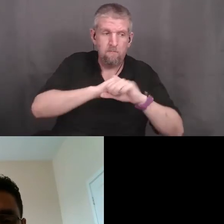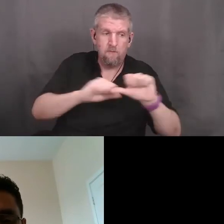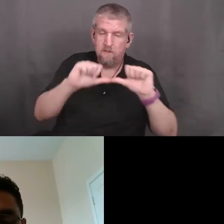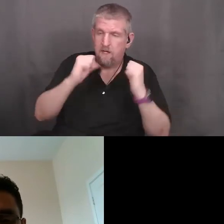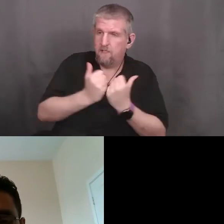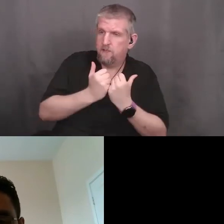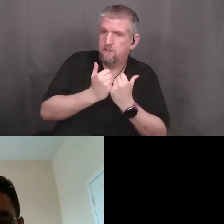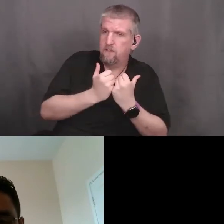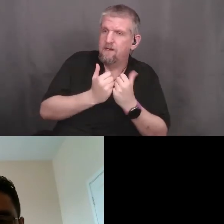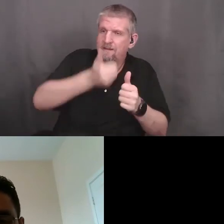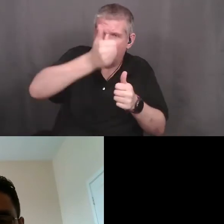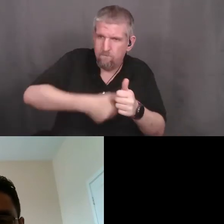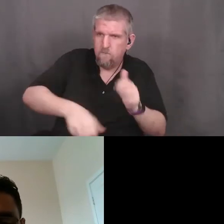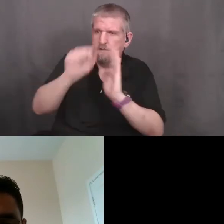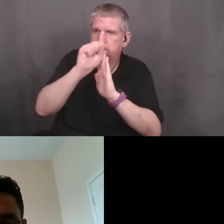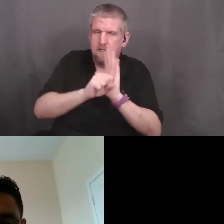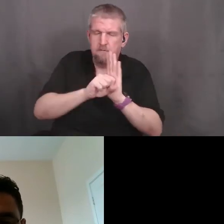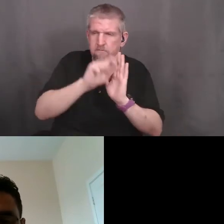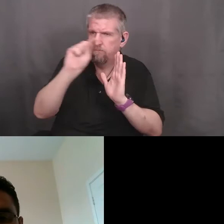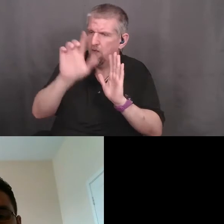in all the states in the United States.